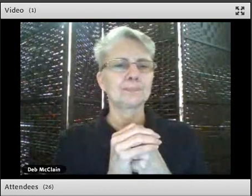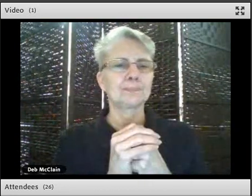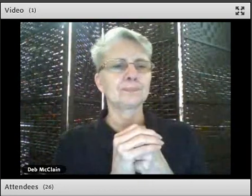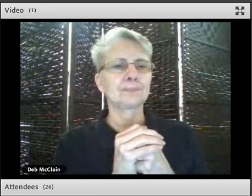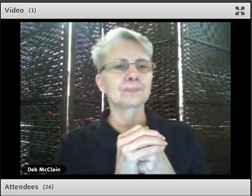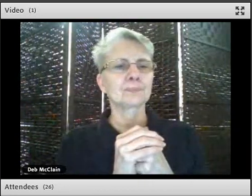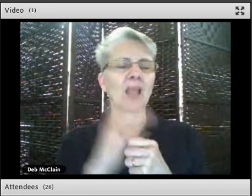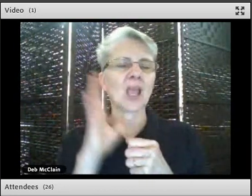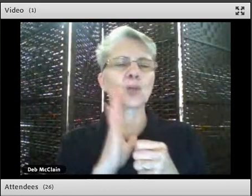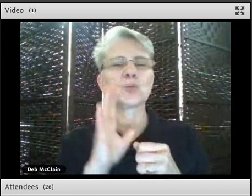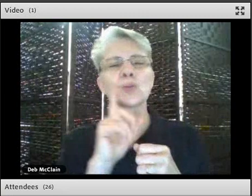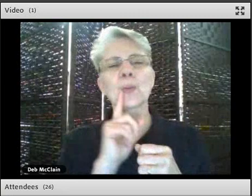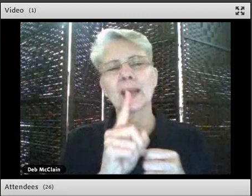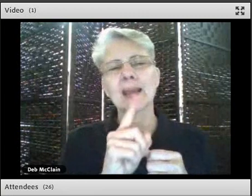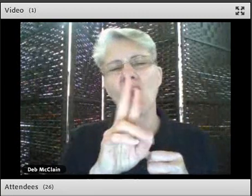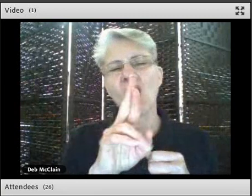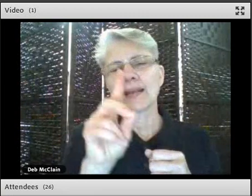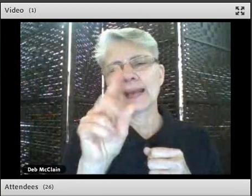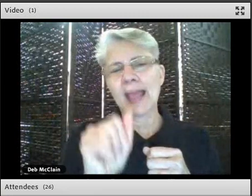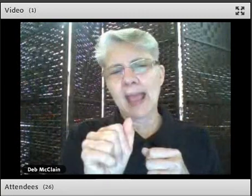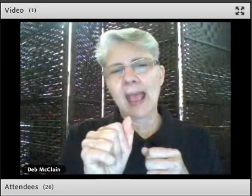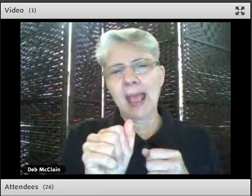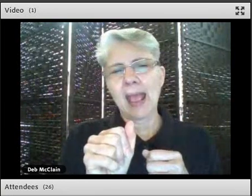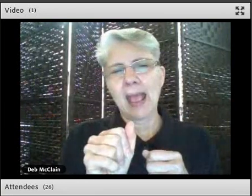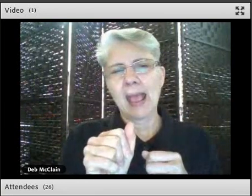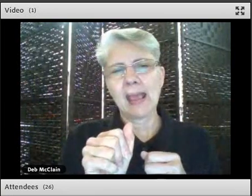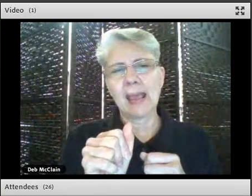that they wanted to prefer embedded metadata.